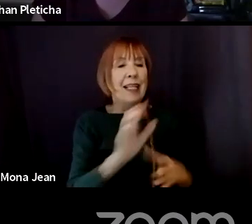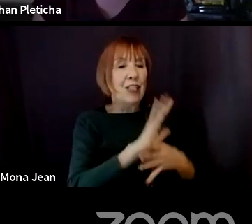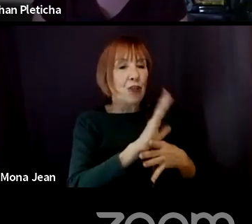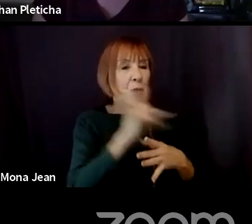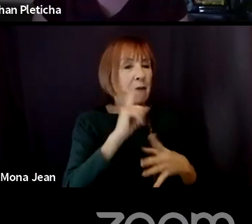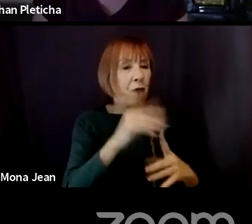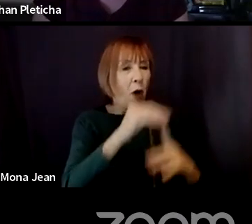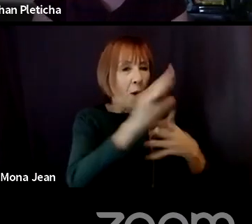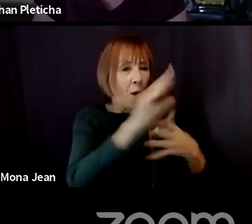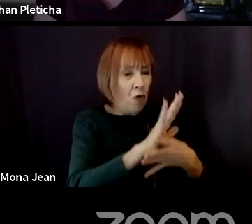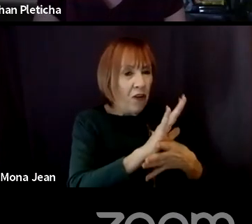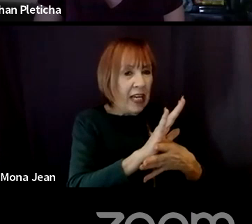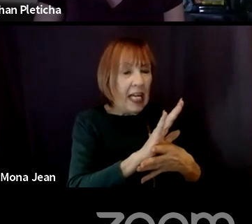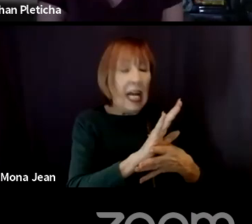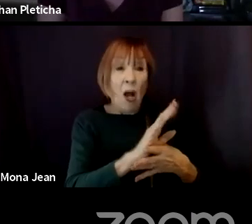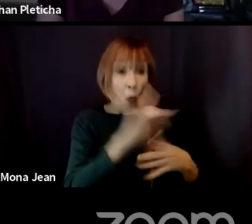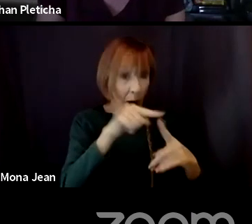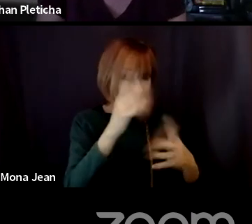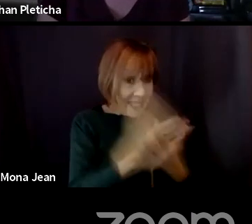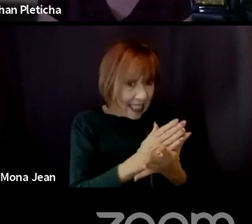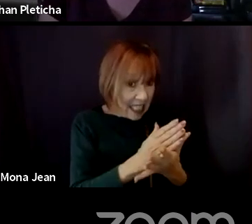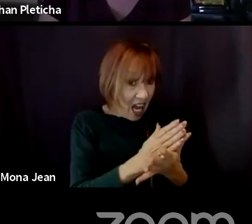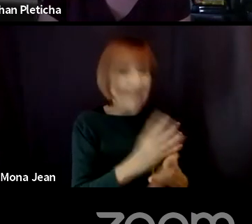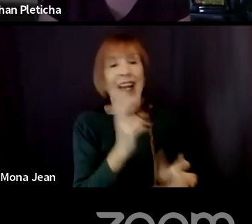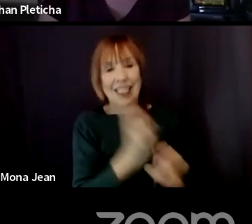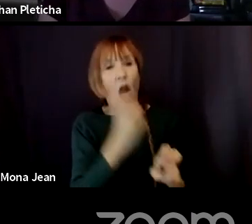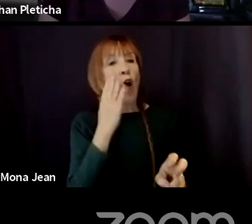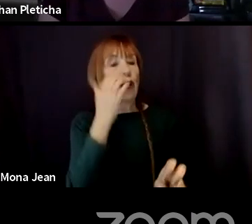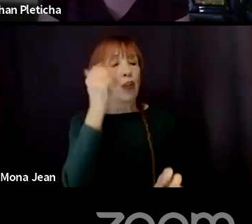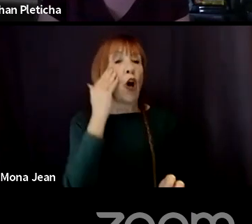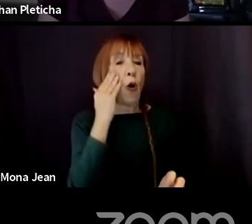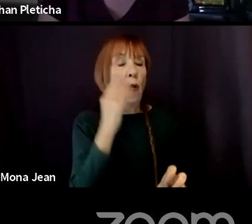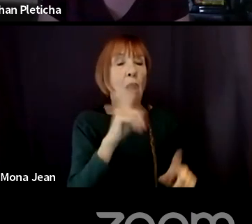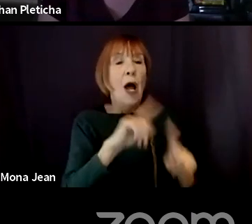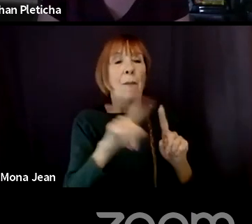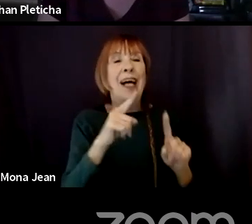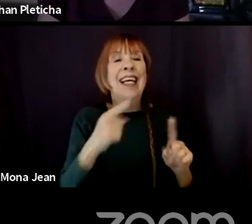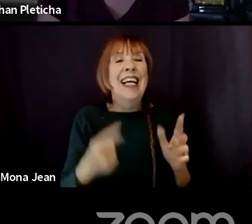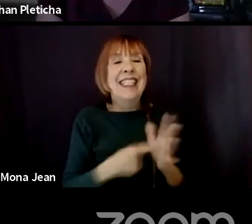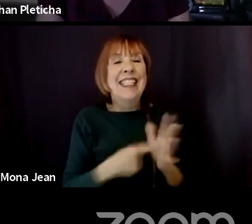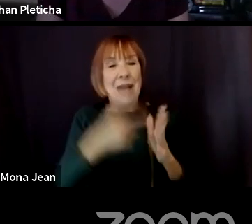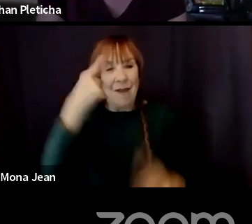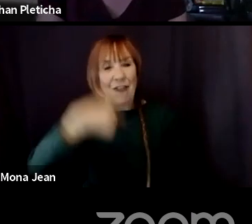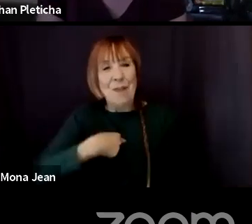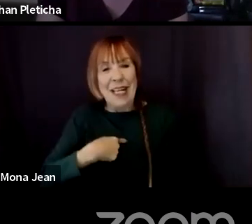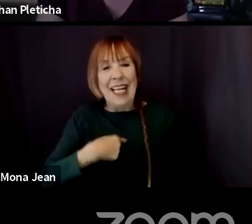And so for me-- Totally. It's when my enthusiasm runs out for a project,